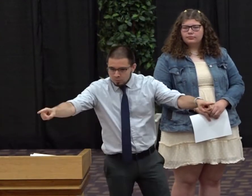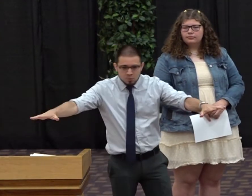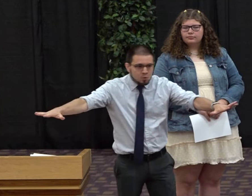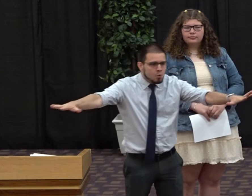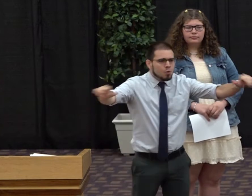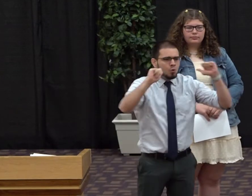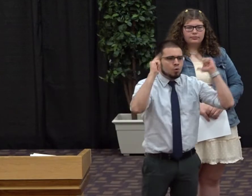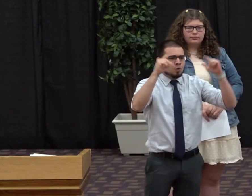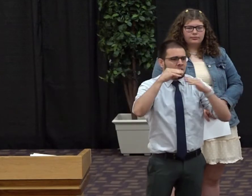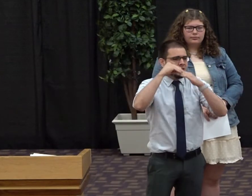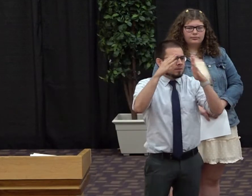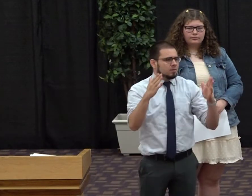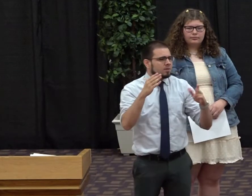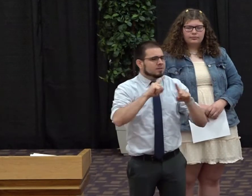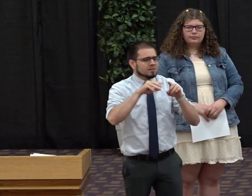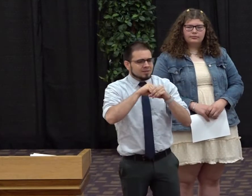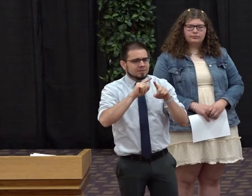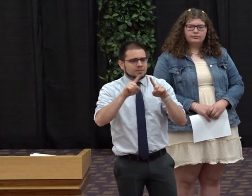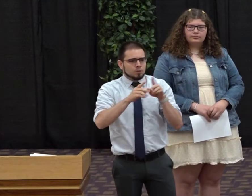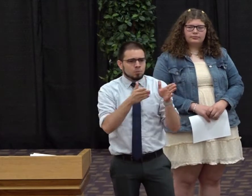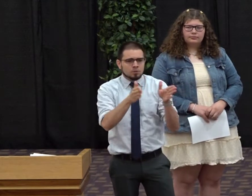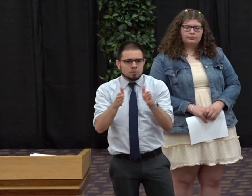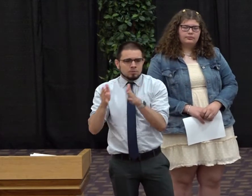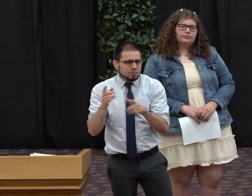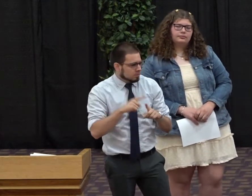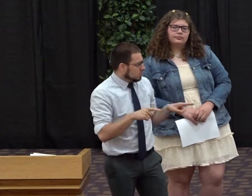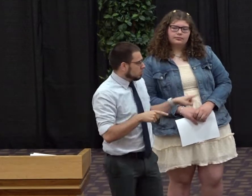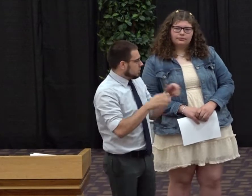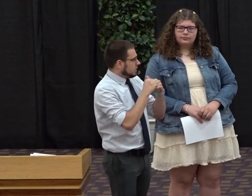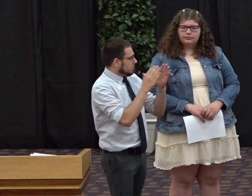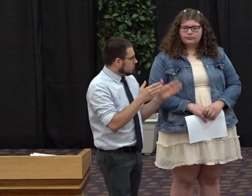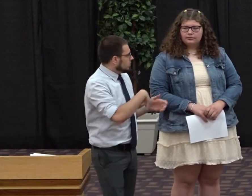Not only them, but all of you! Everyone is a leader in different ways.